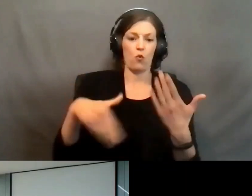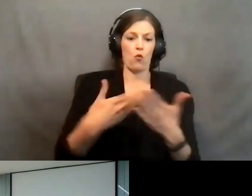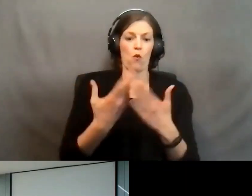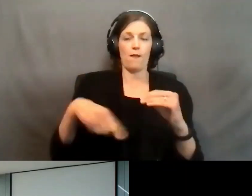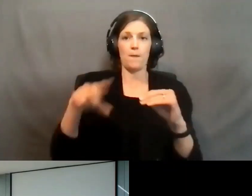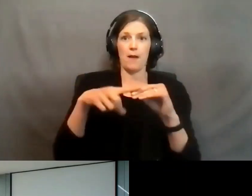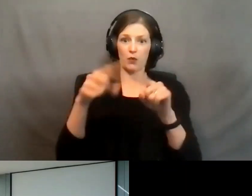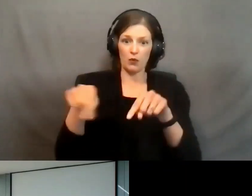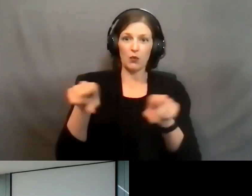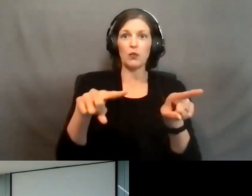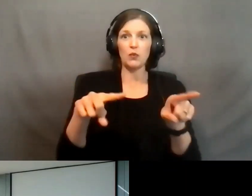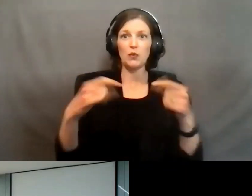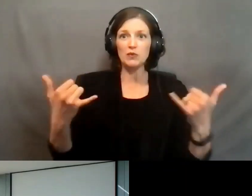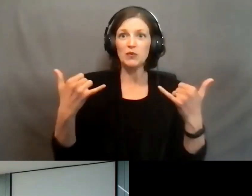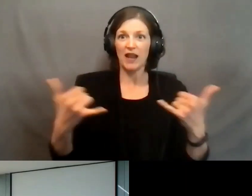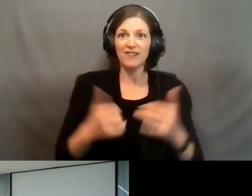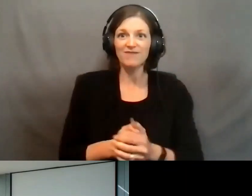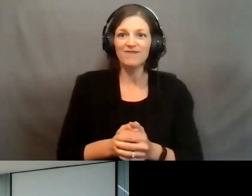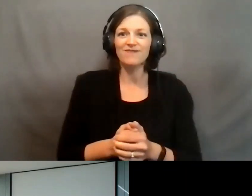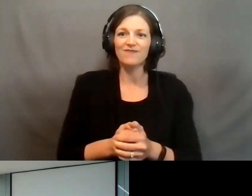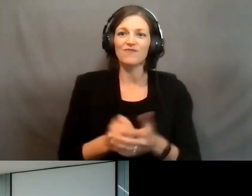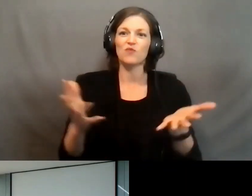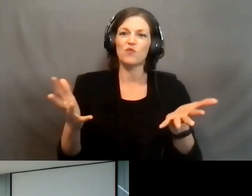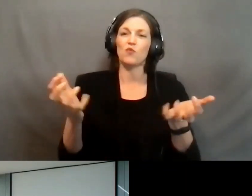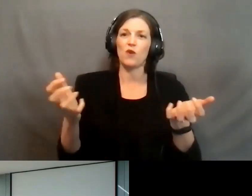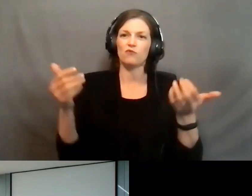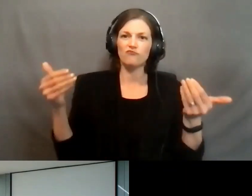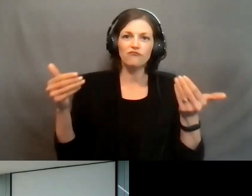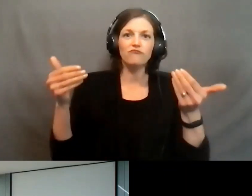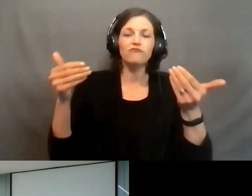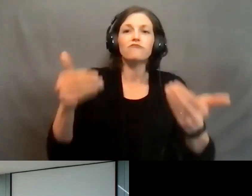12:09:53 We want you to move into that motif. Nathan, if you would